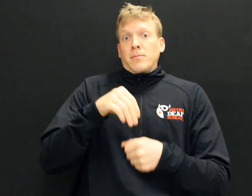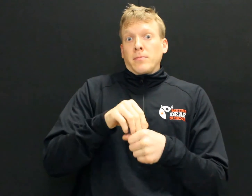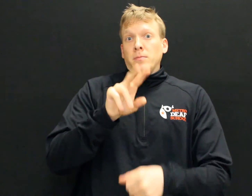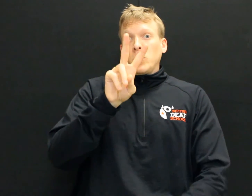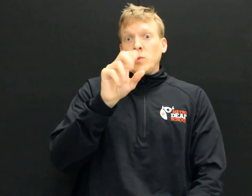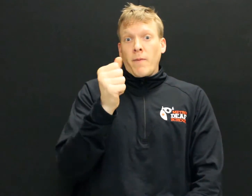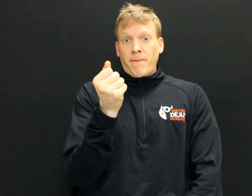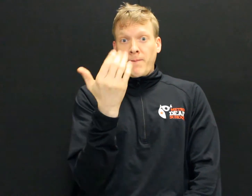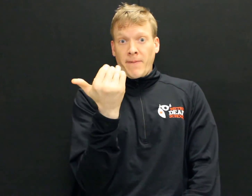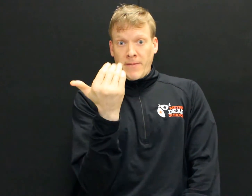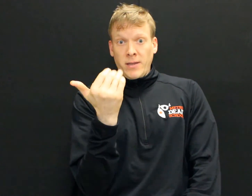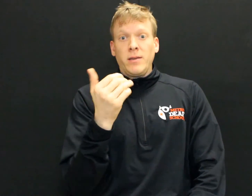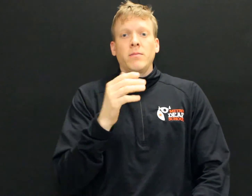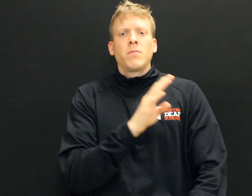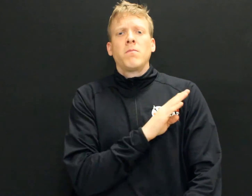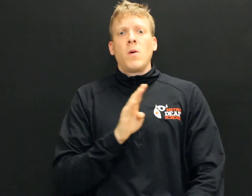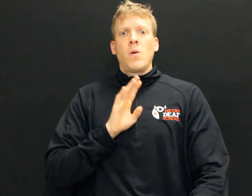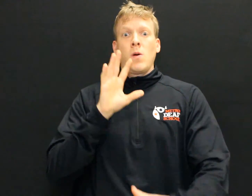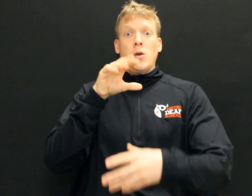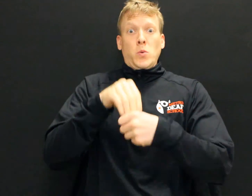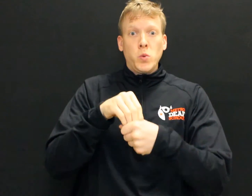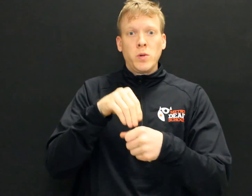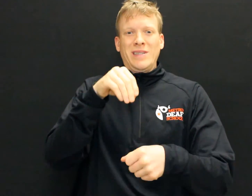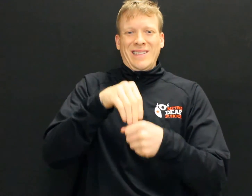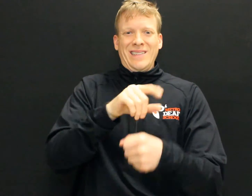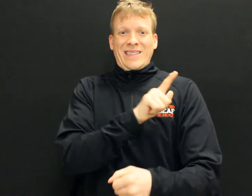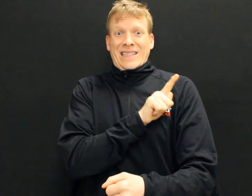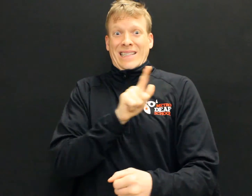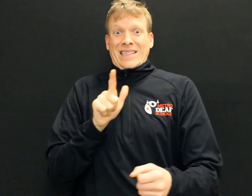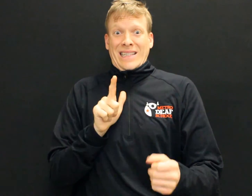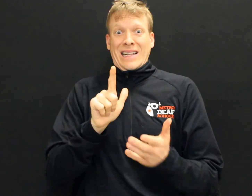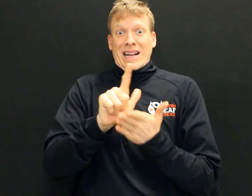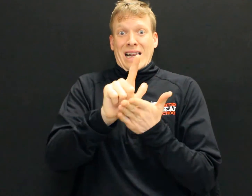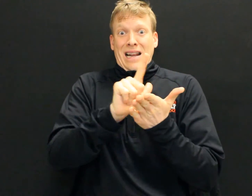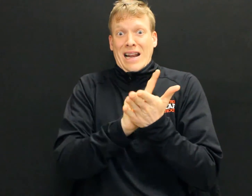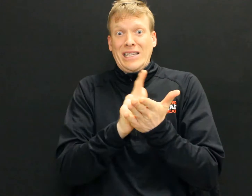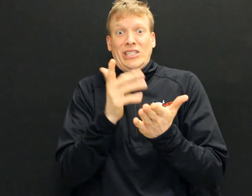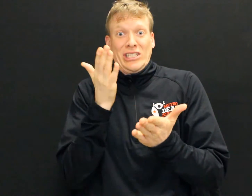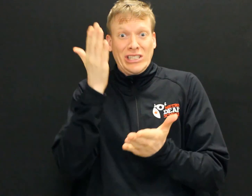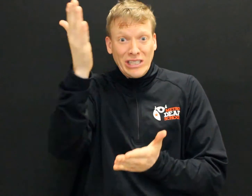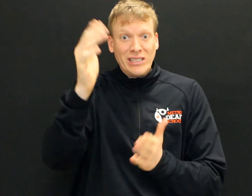In 2015, the board included in its legislative agenda